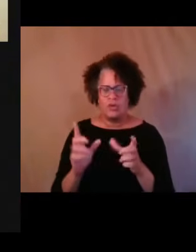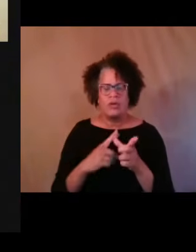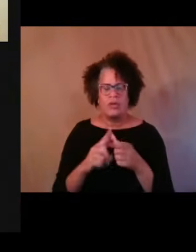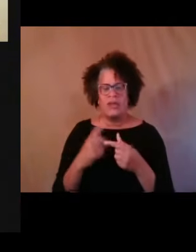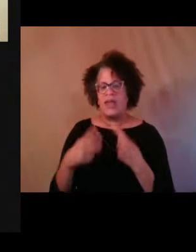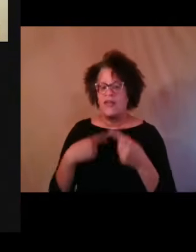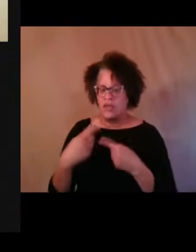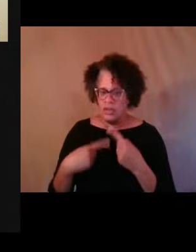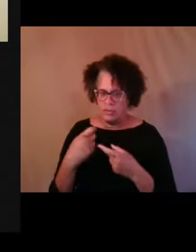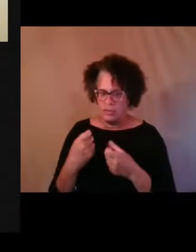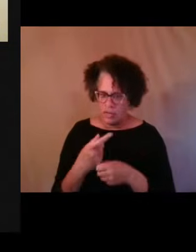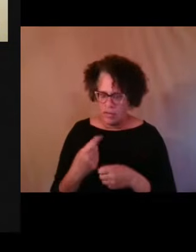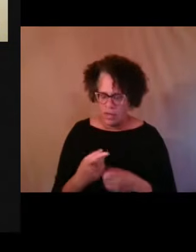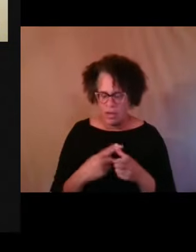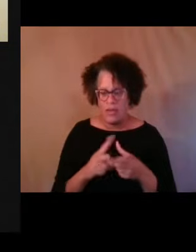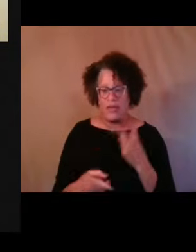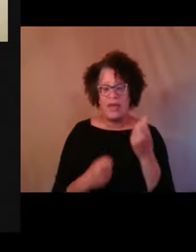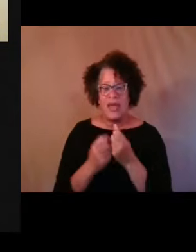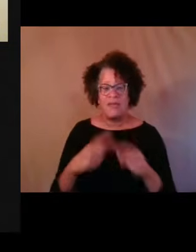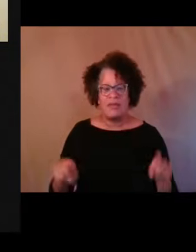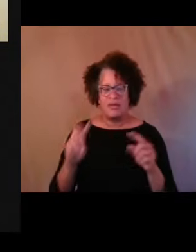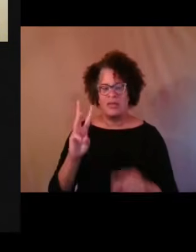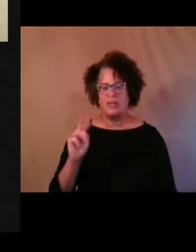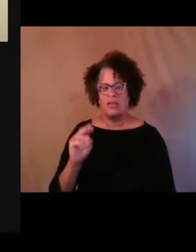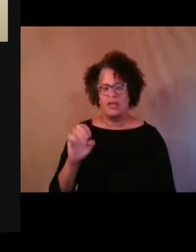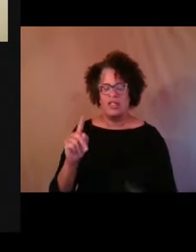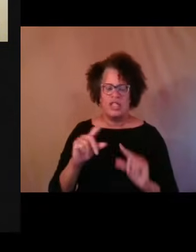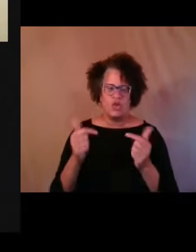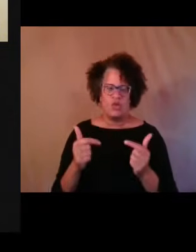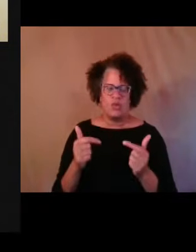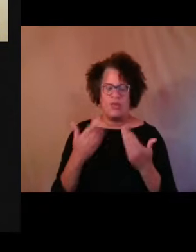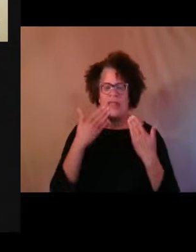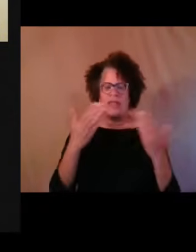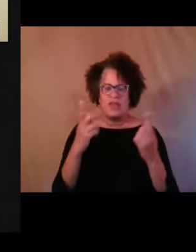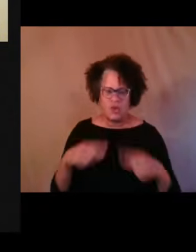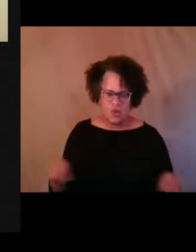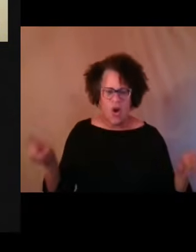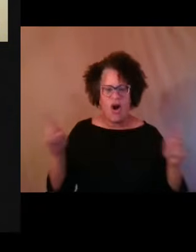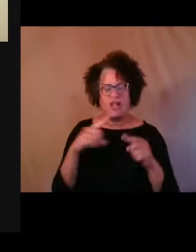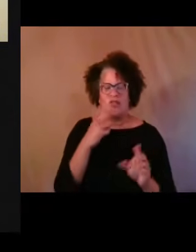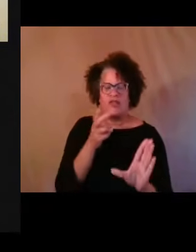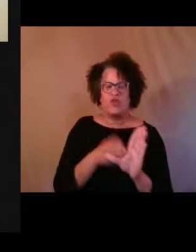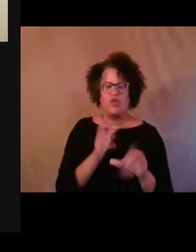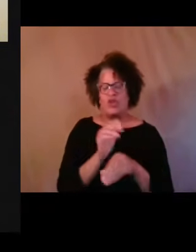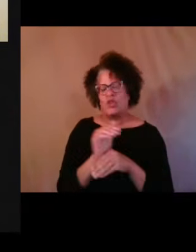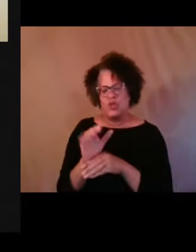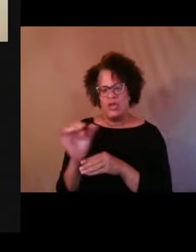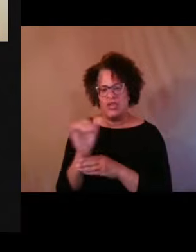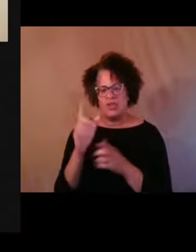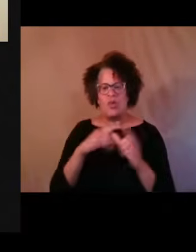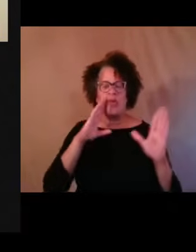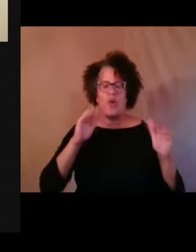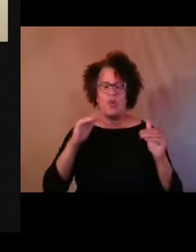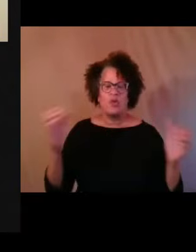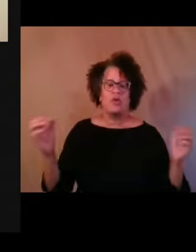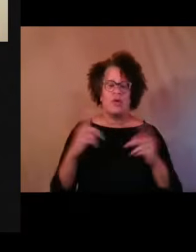On behalf of everyone with The WNET Group, a big thank you to all of you for joining us tonight. We hope you will return next Thursday